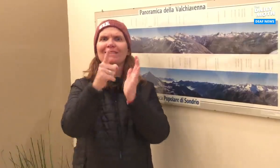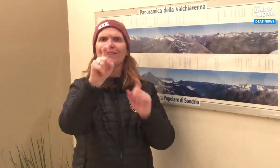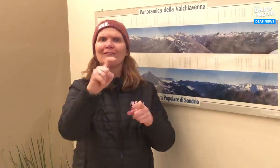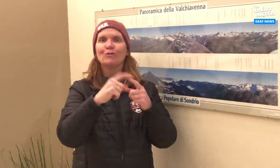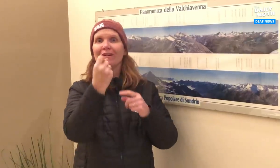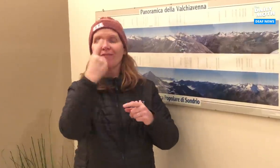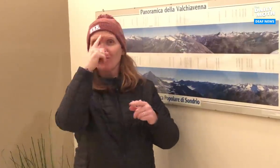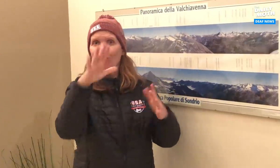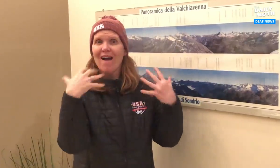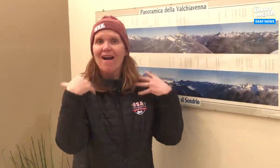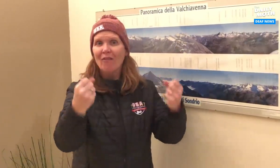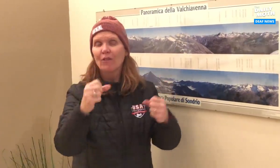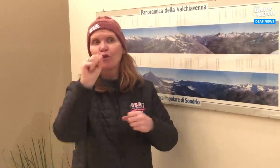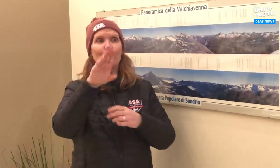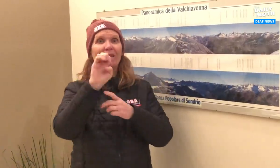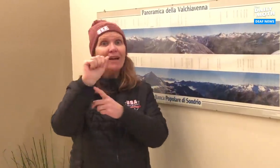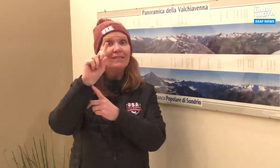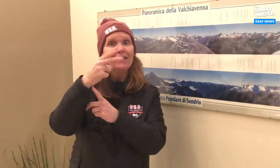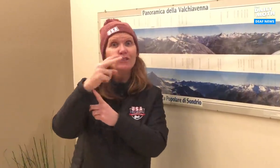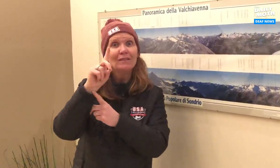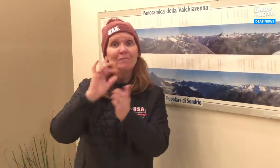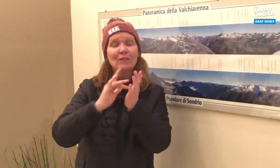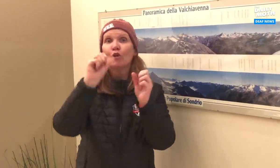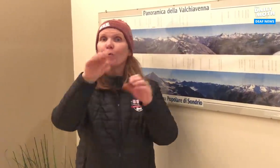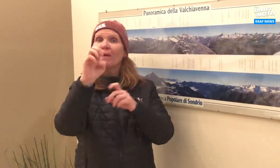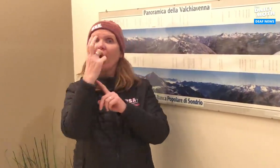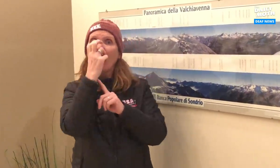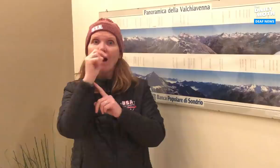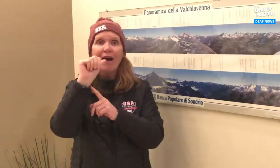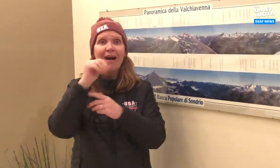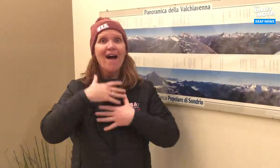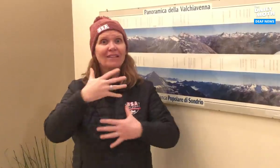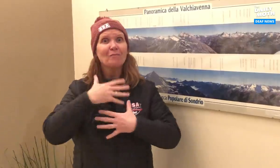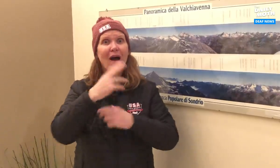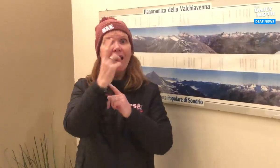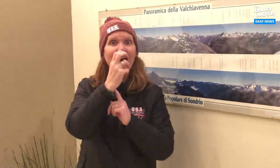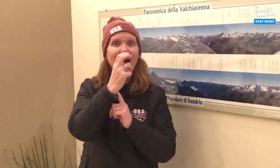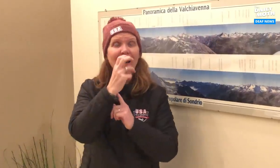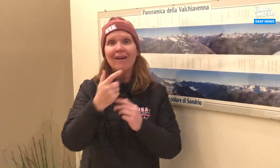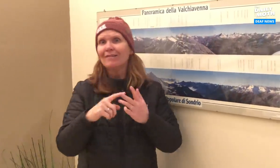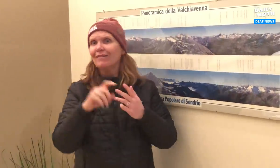that you have to take for your health. It could be ADHD medicine, asthma inhaler,